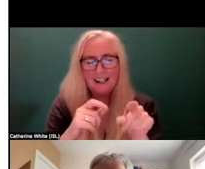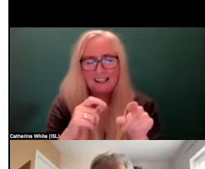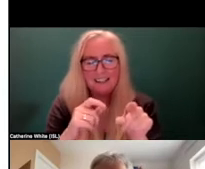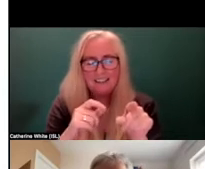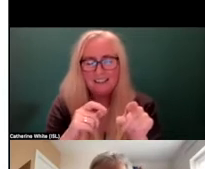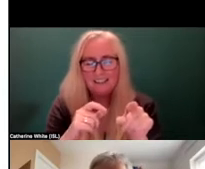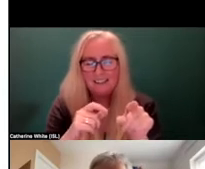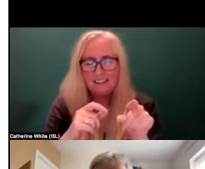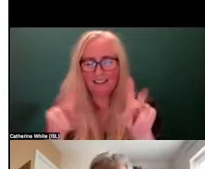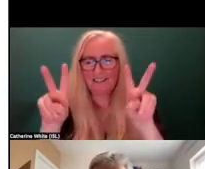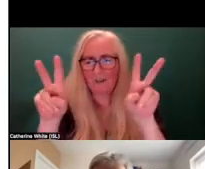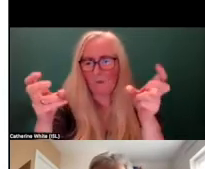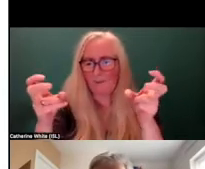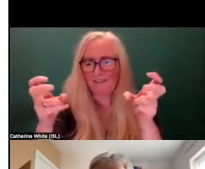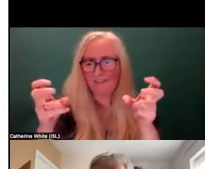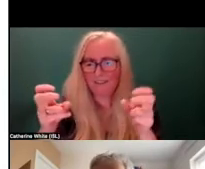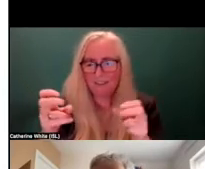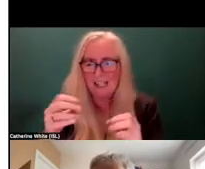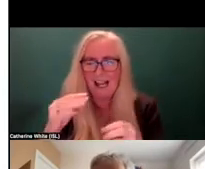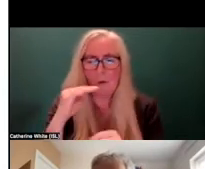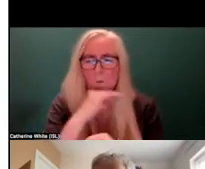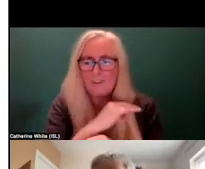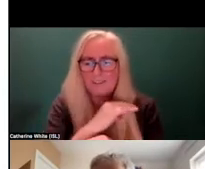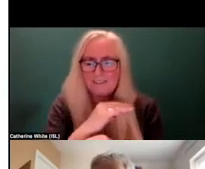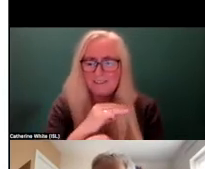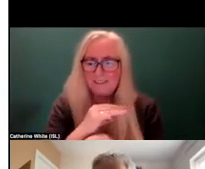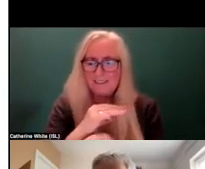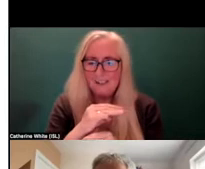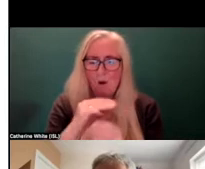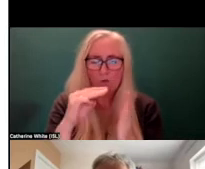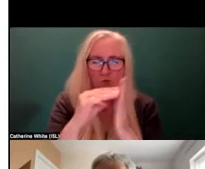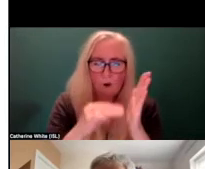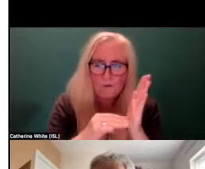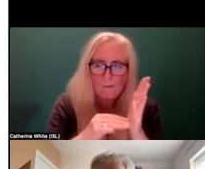And I think it highlights the really very important role of programming and